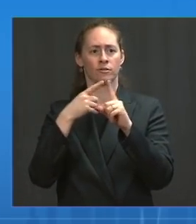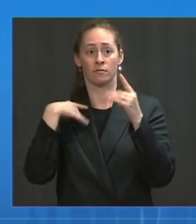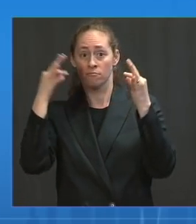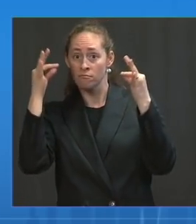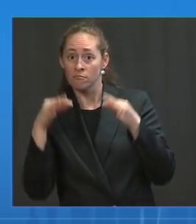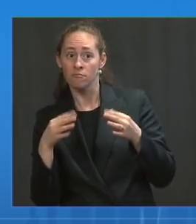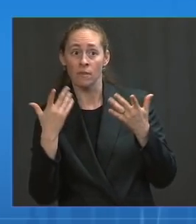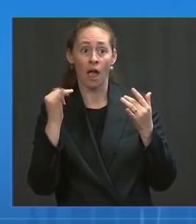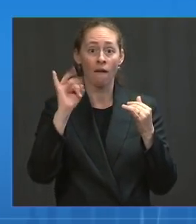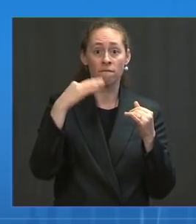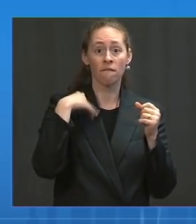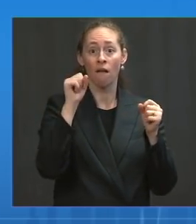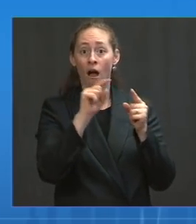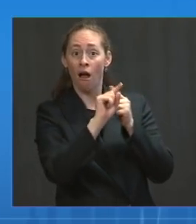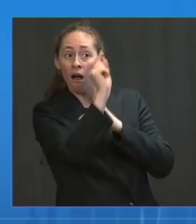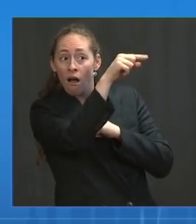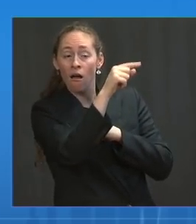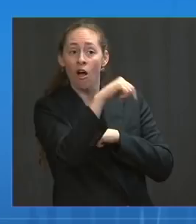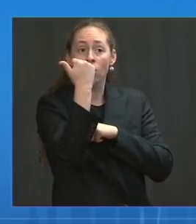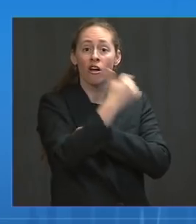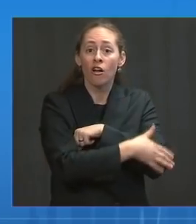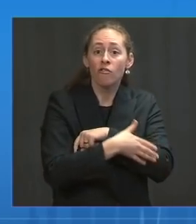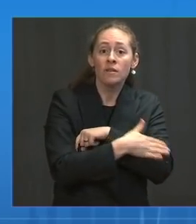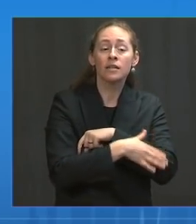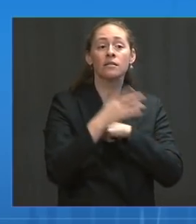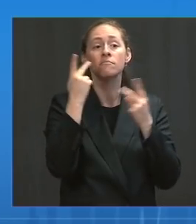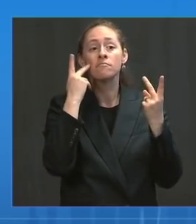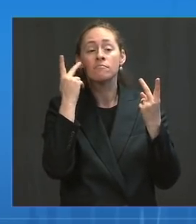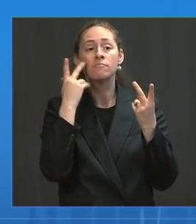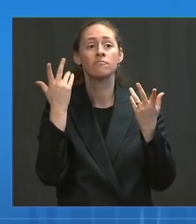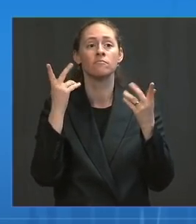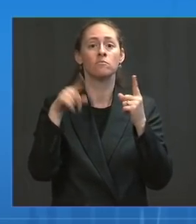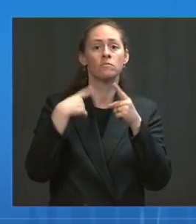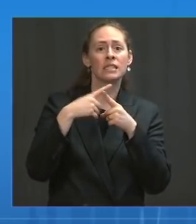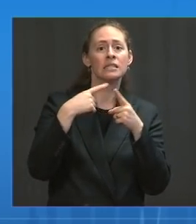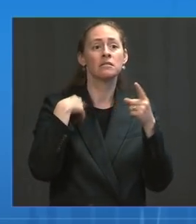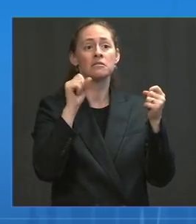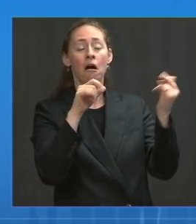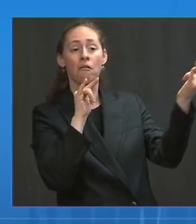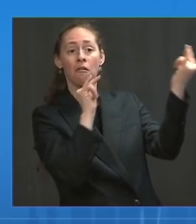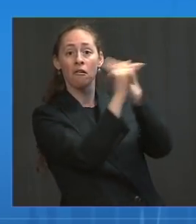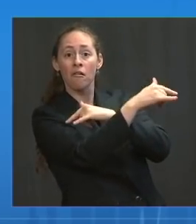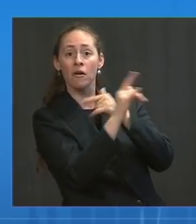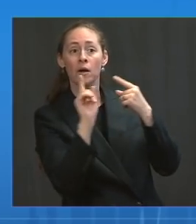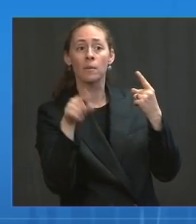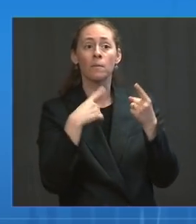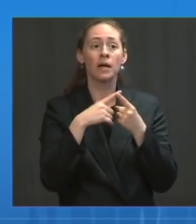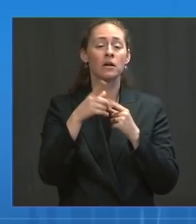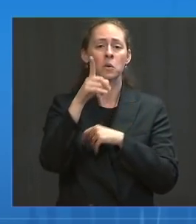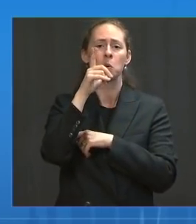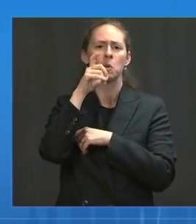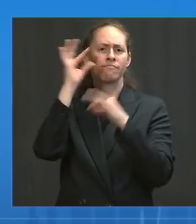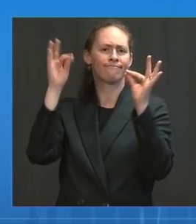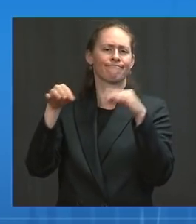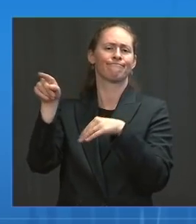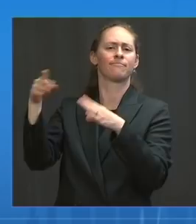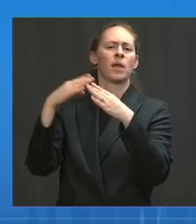Any decisions about reopening international travel will be guided by our public health and medical experts.